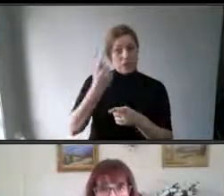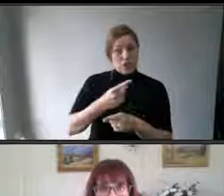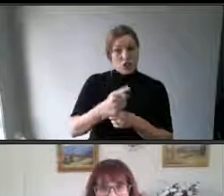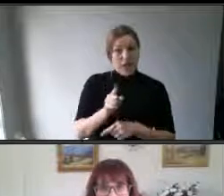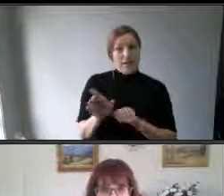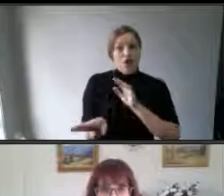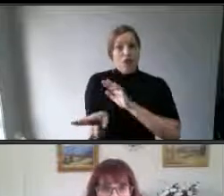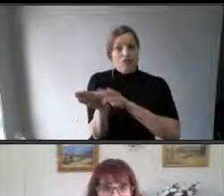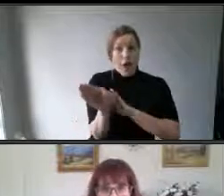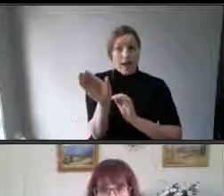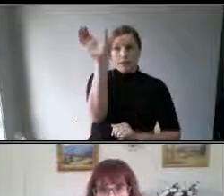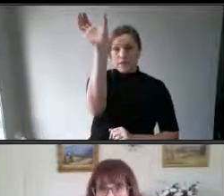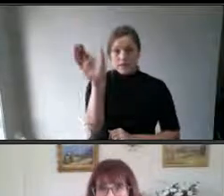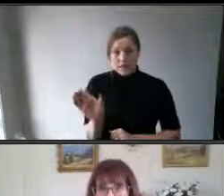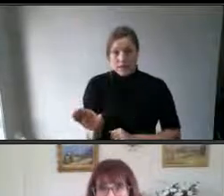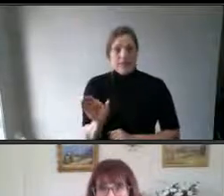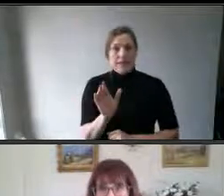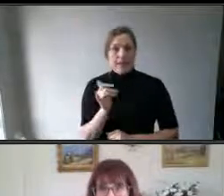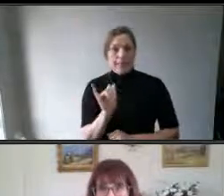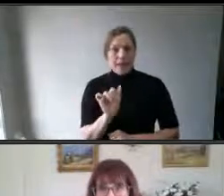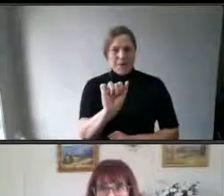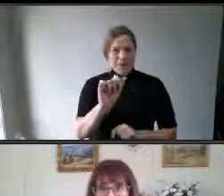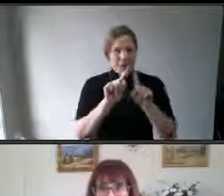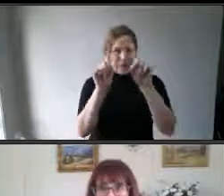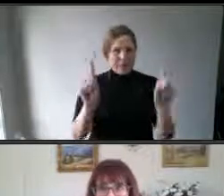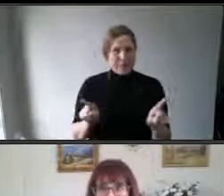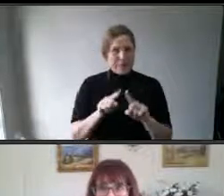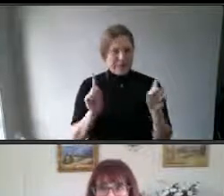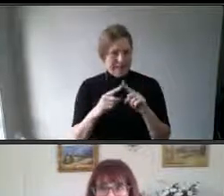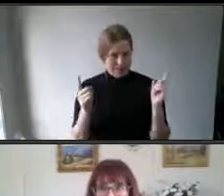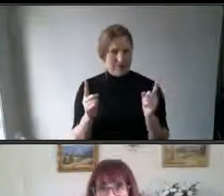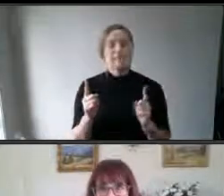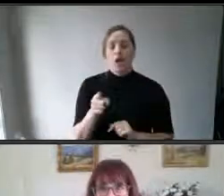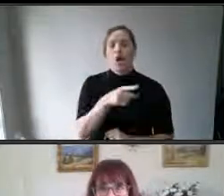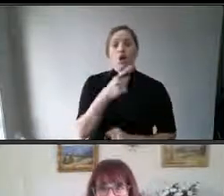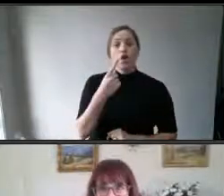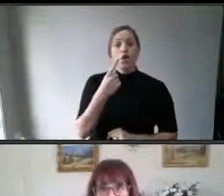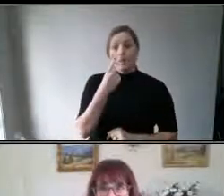side of my screen so you can feel free to pop any questions into that as we go through the